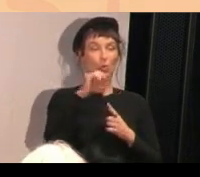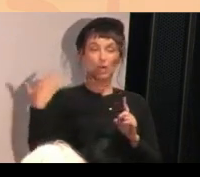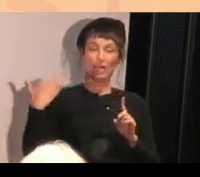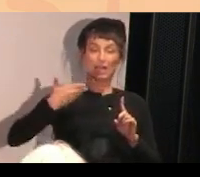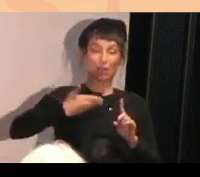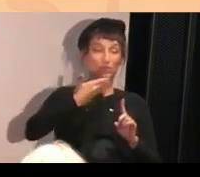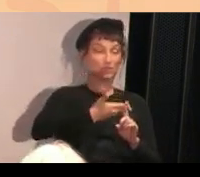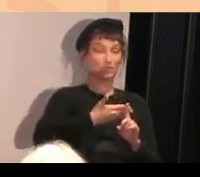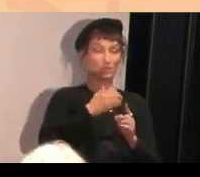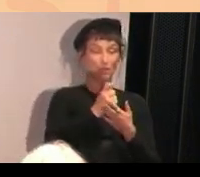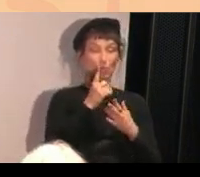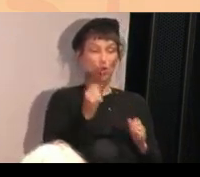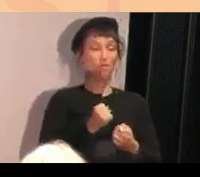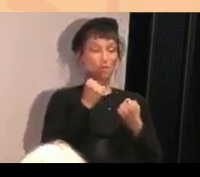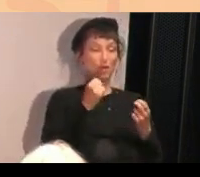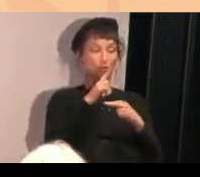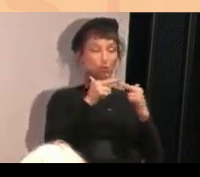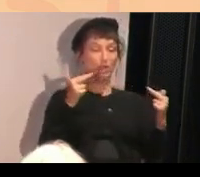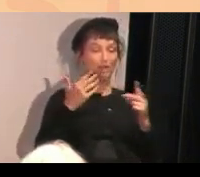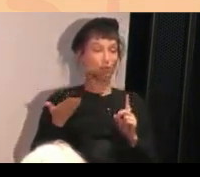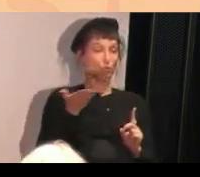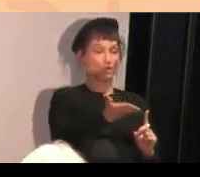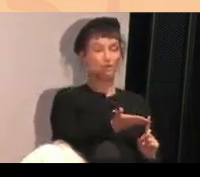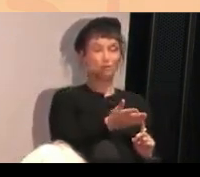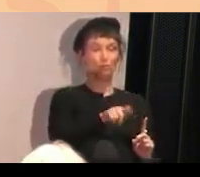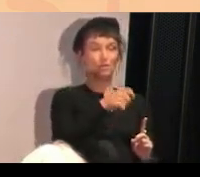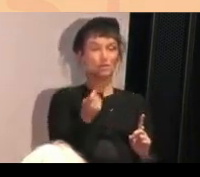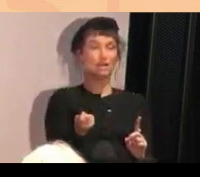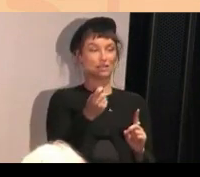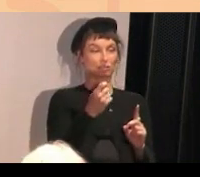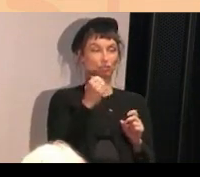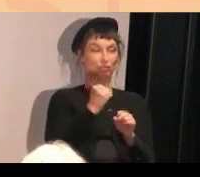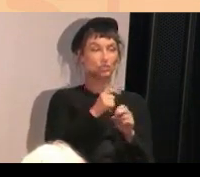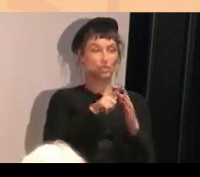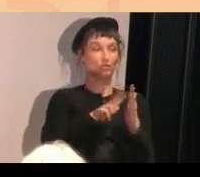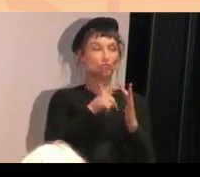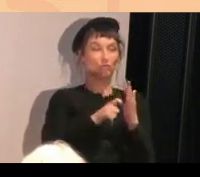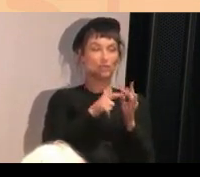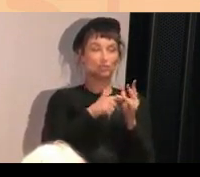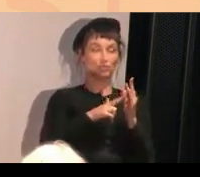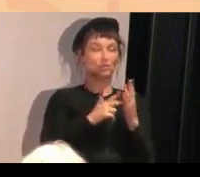powerful gift you will ever give and can I say thank you Nardi for these beautiful words